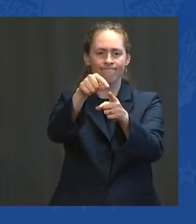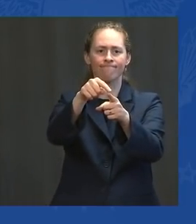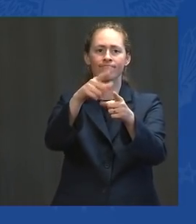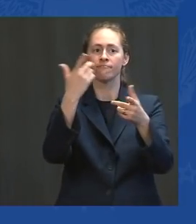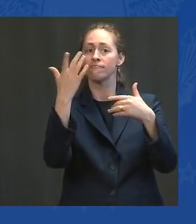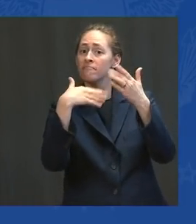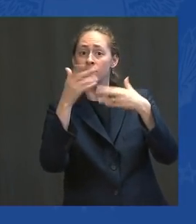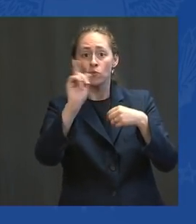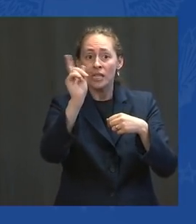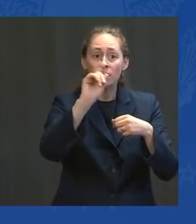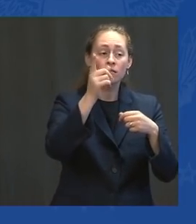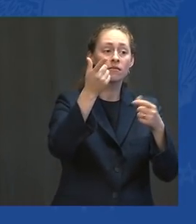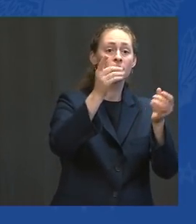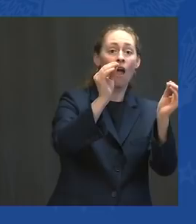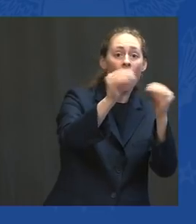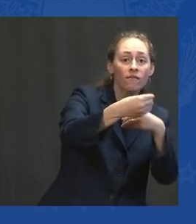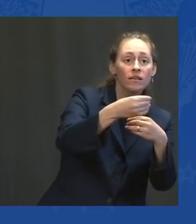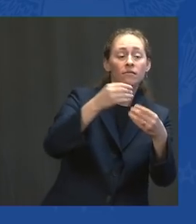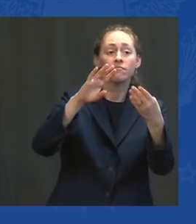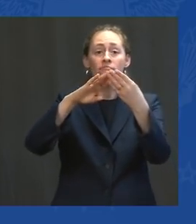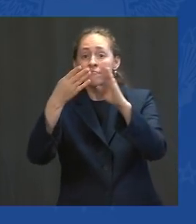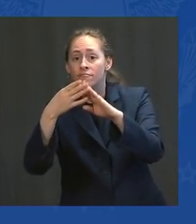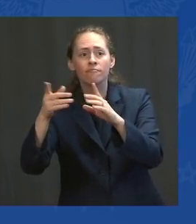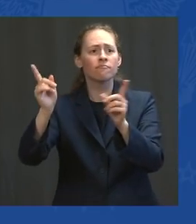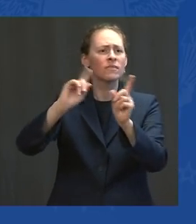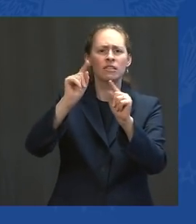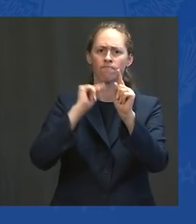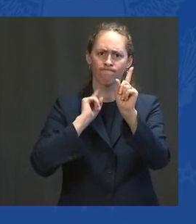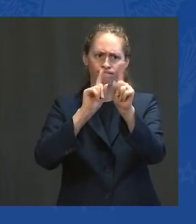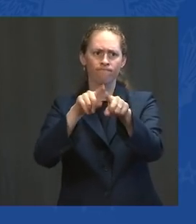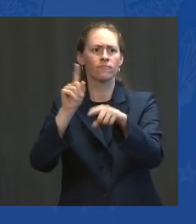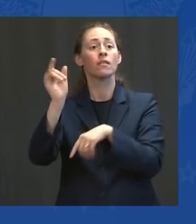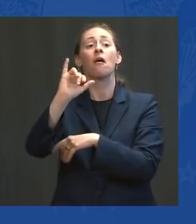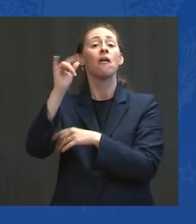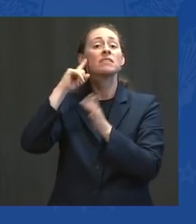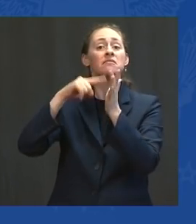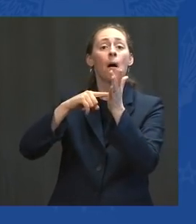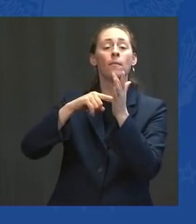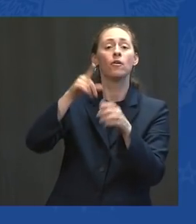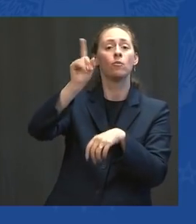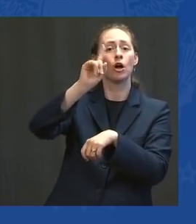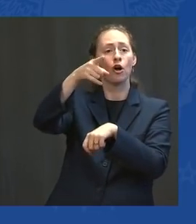This includes continuing to work with employers to make vaccination shots available at work --